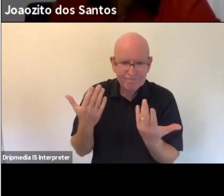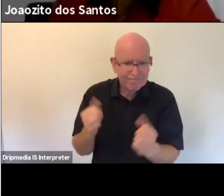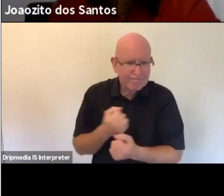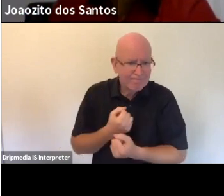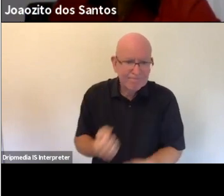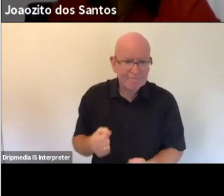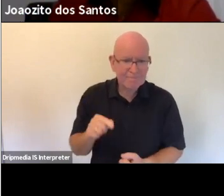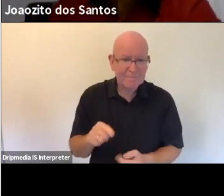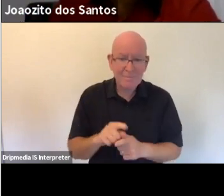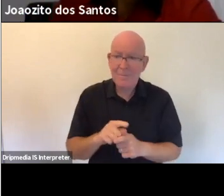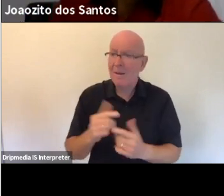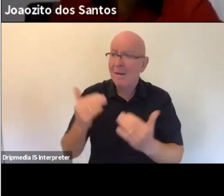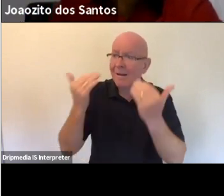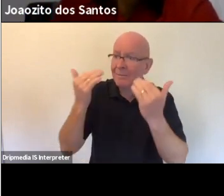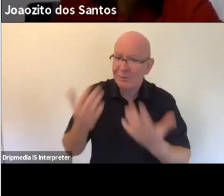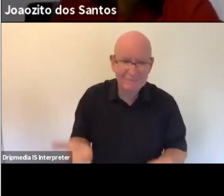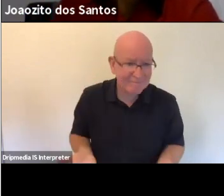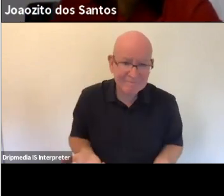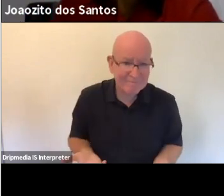Only some intervention from the international…